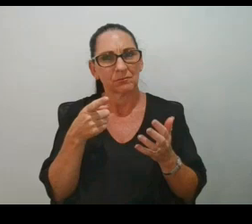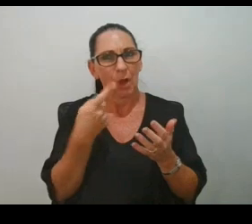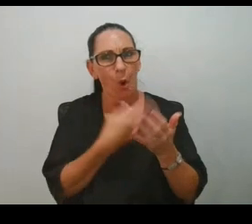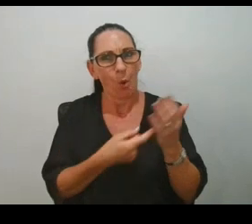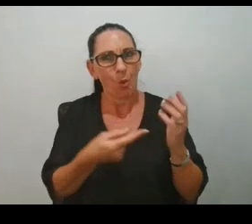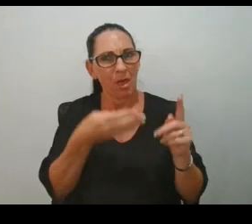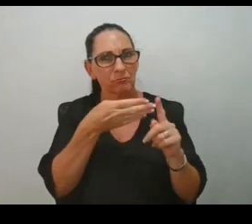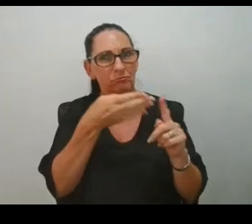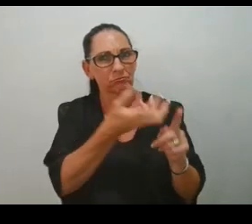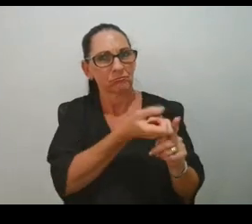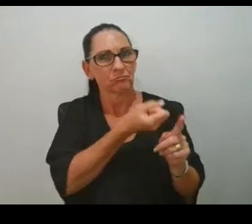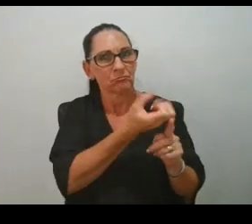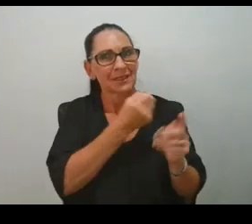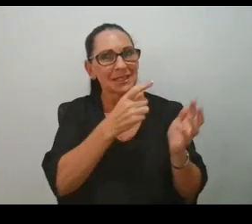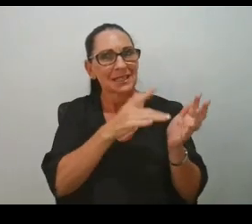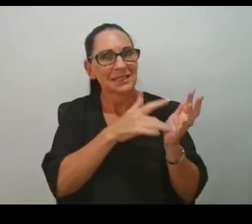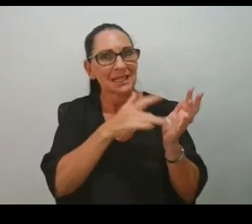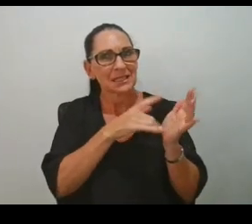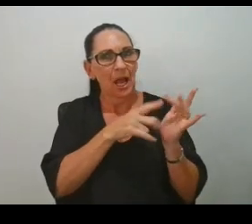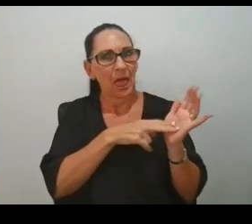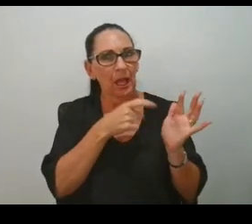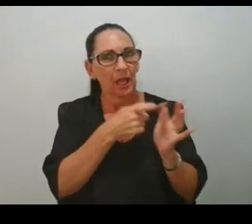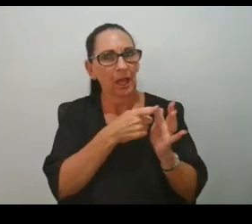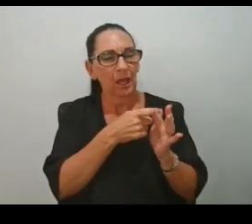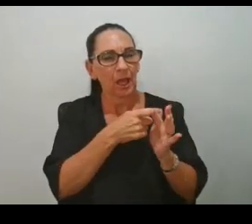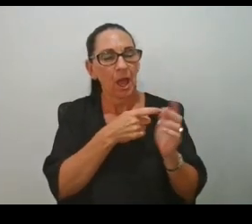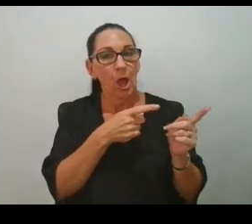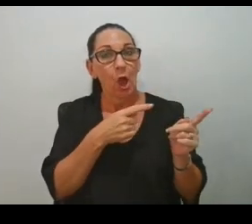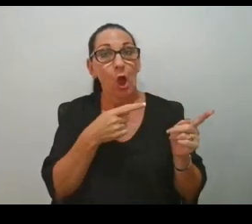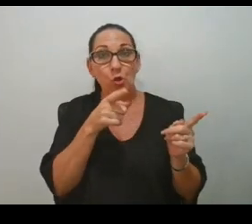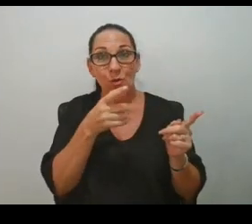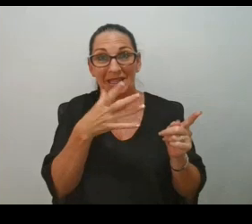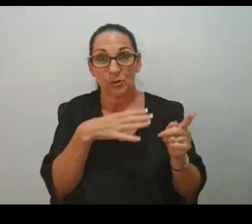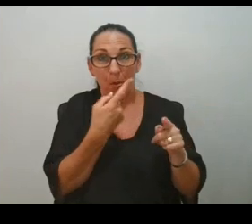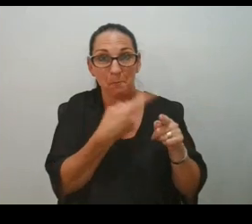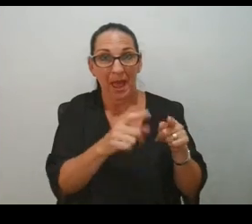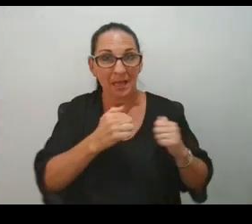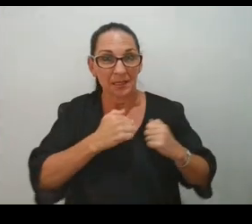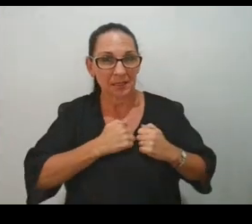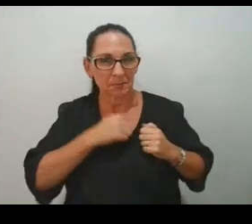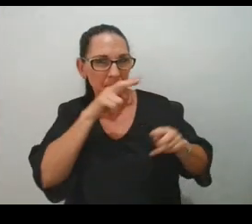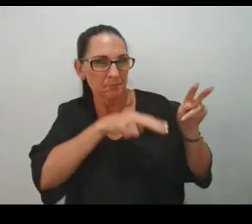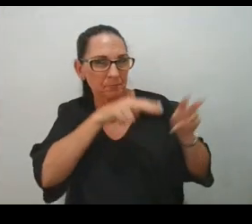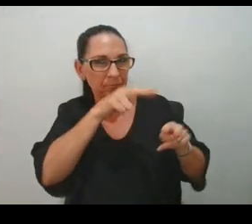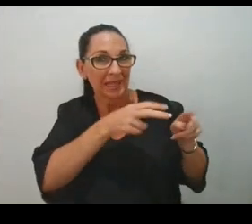also need to meet our assets test and our assets tests aren't aligned with Centrelink so you could